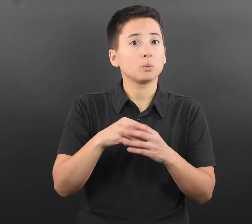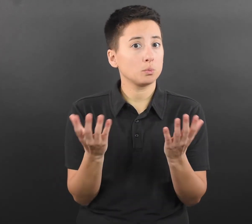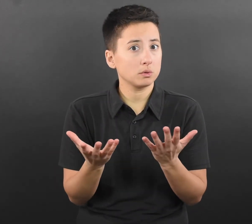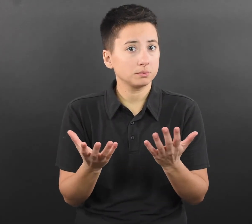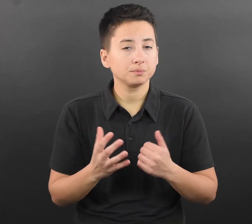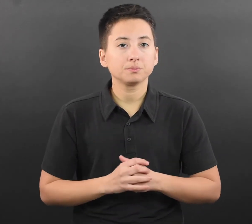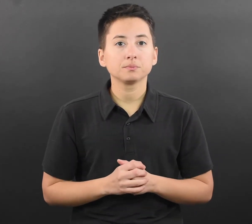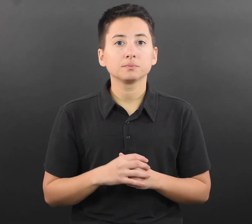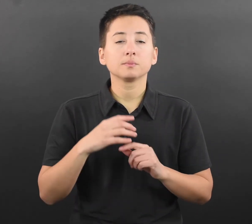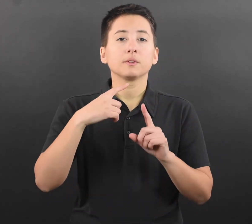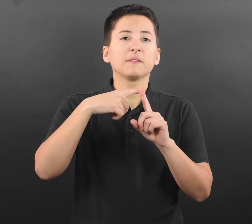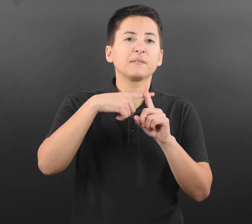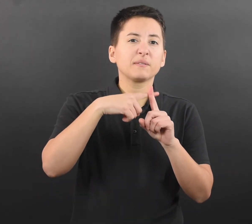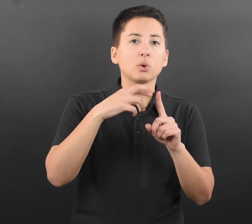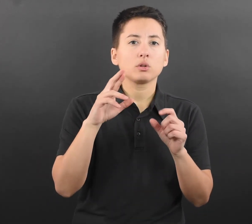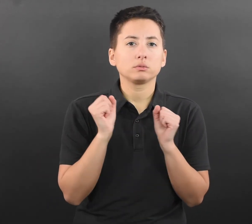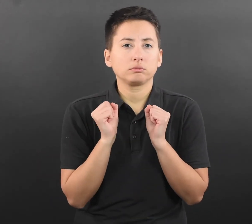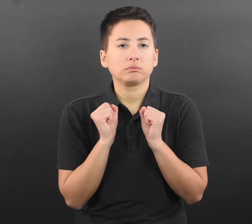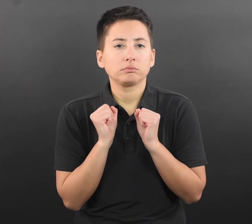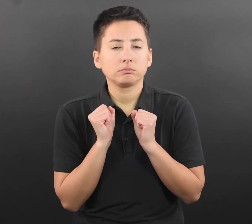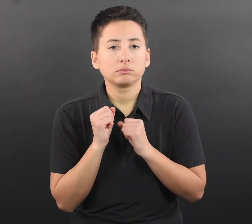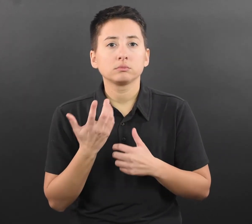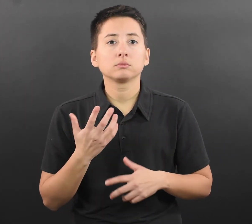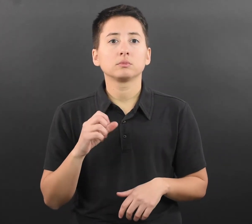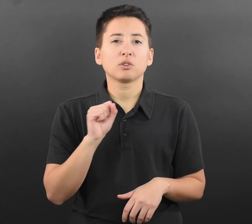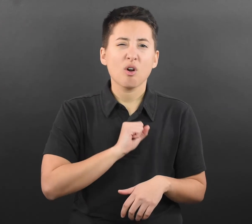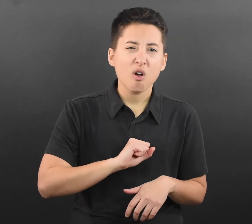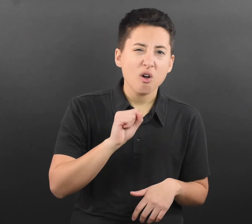• ▪ Fever or chills • ▪ Cough